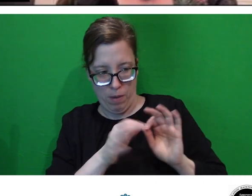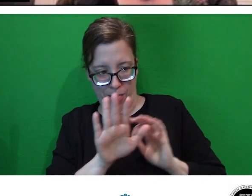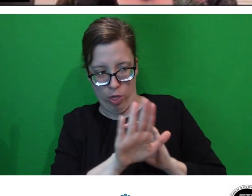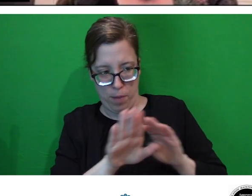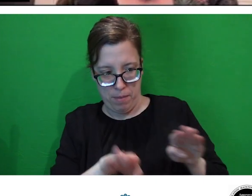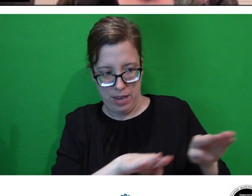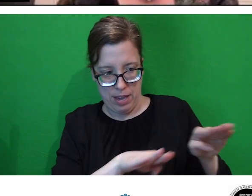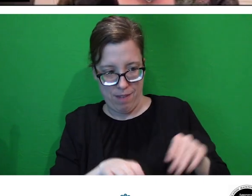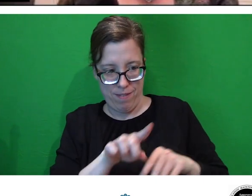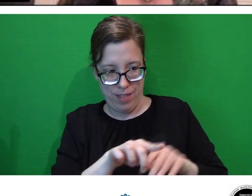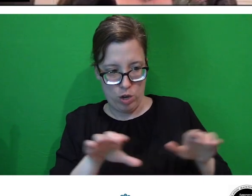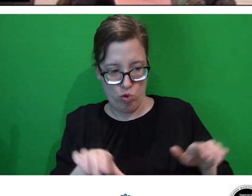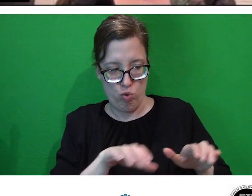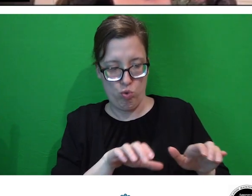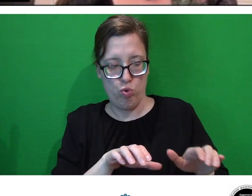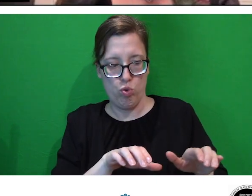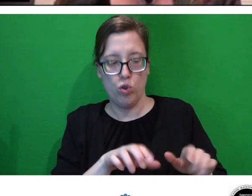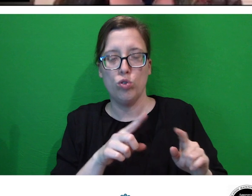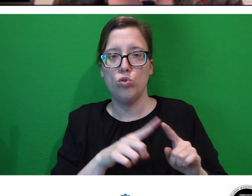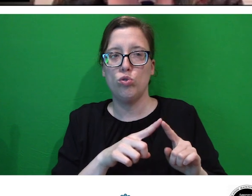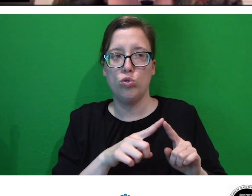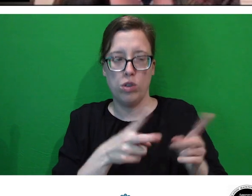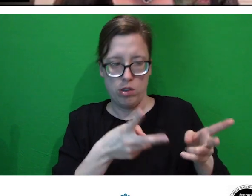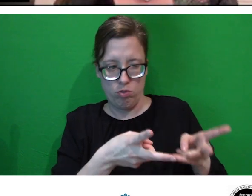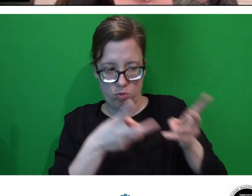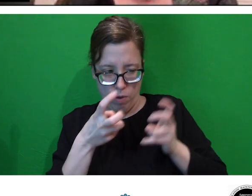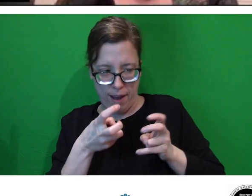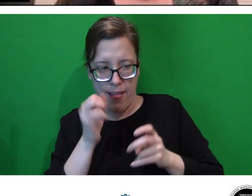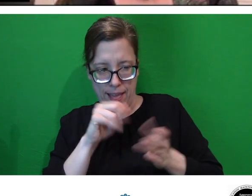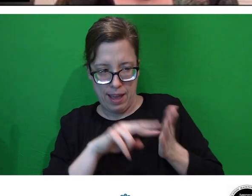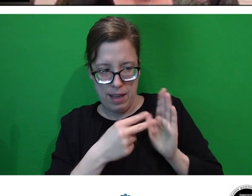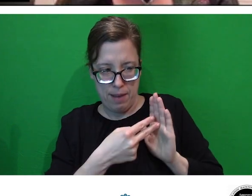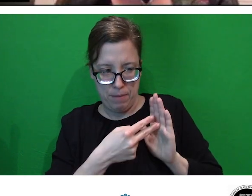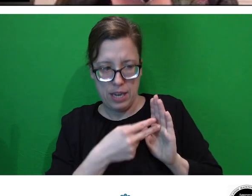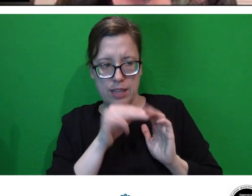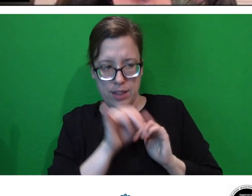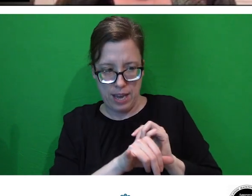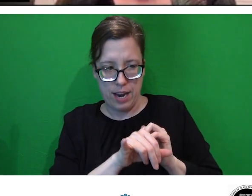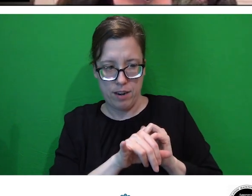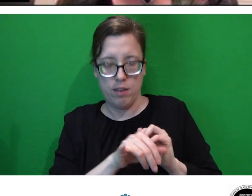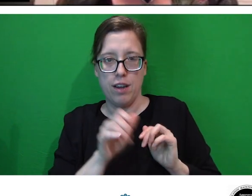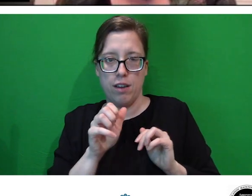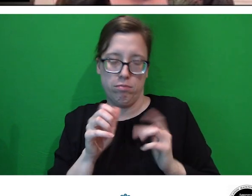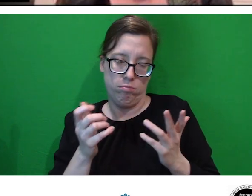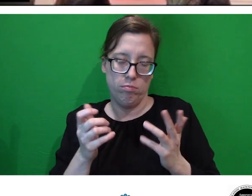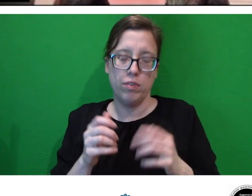their partners at home, their partners at school– must interpret the behaviors